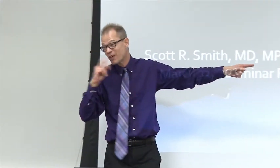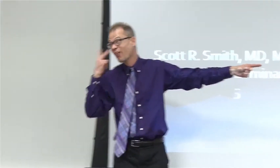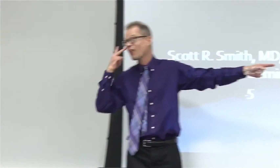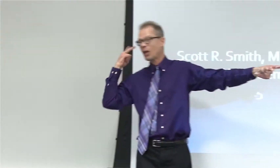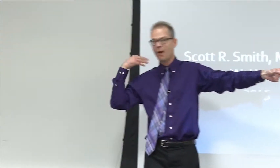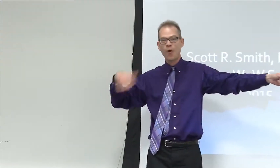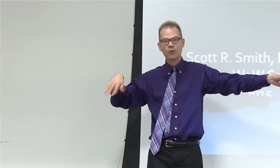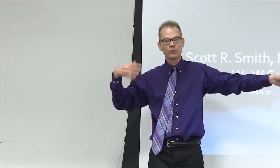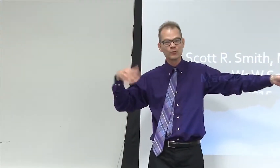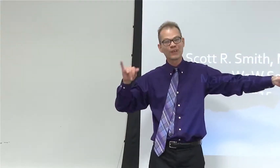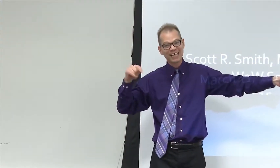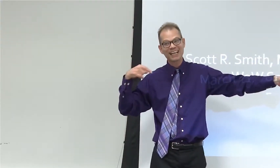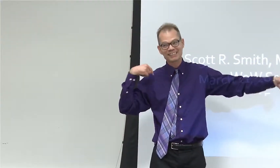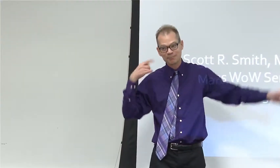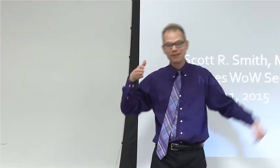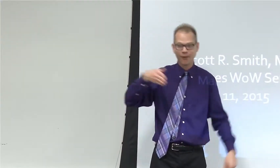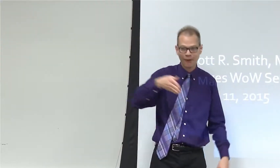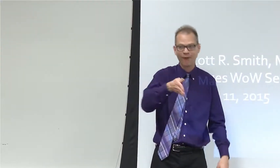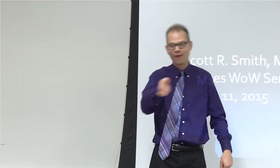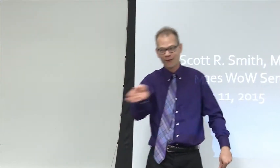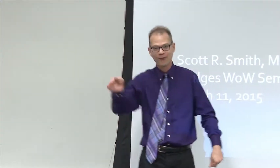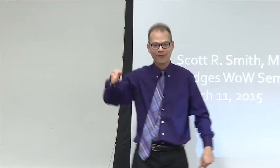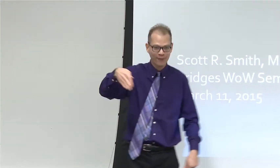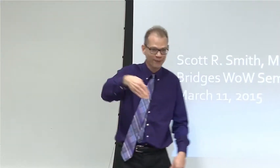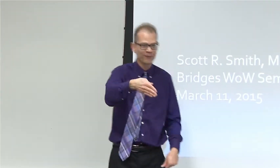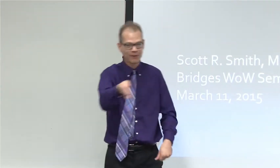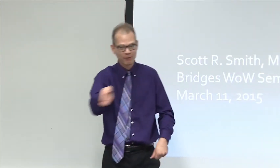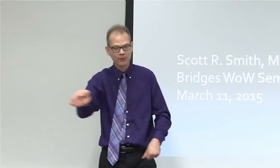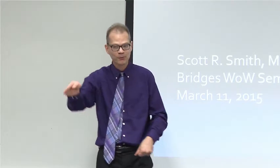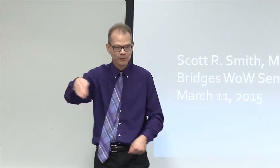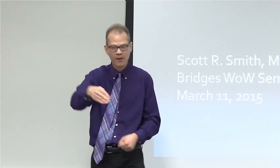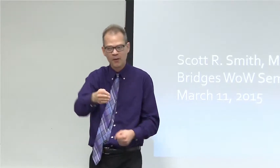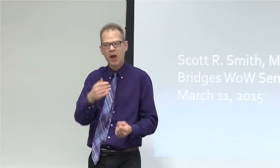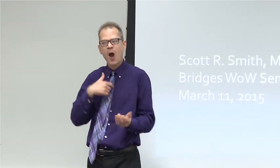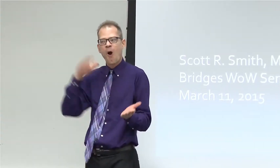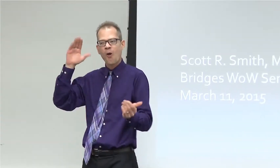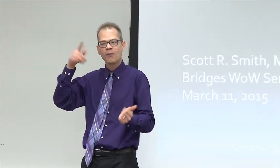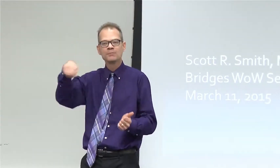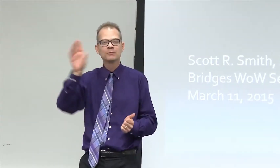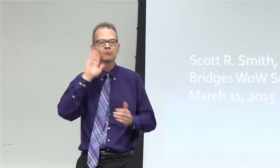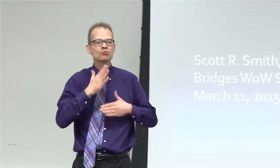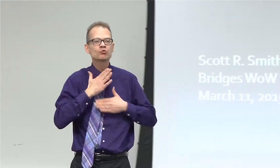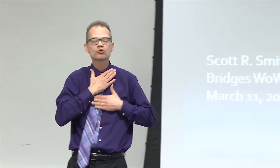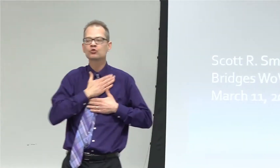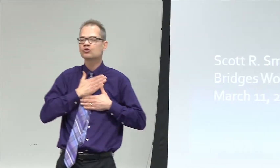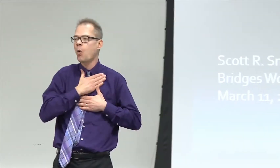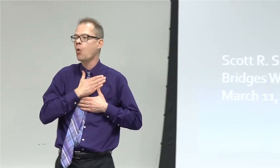So when I look back, that's kind of the way my path has been.